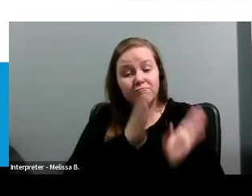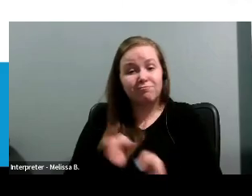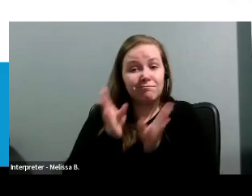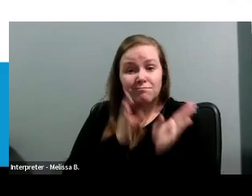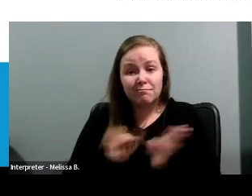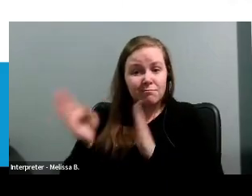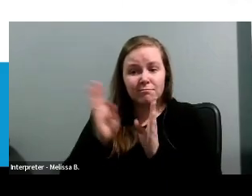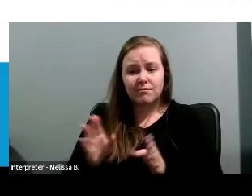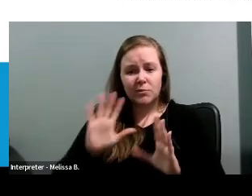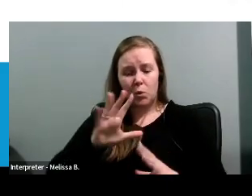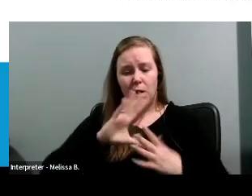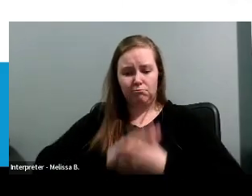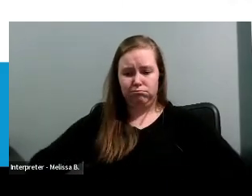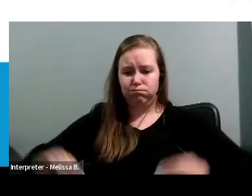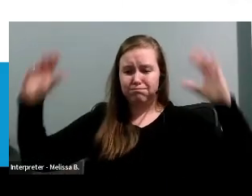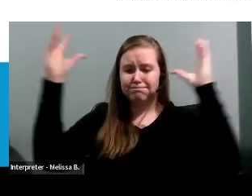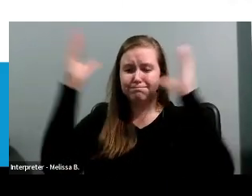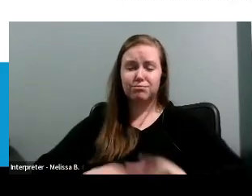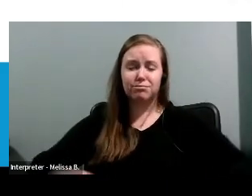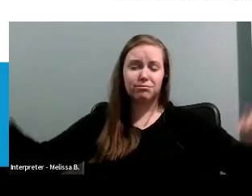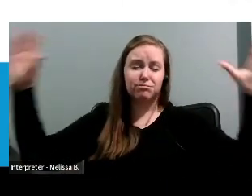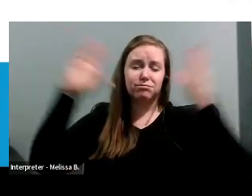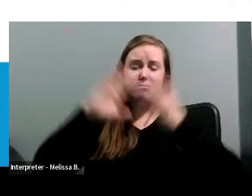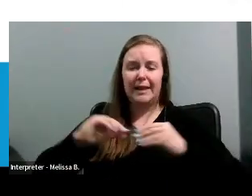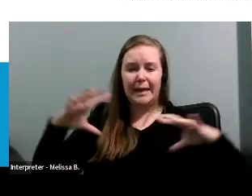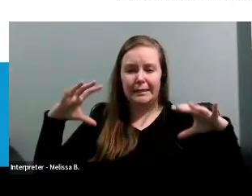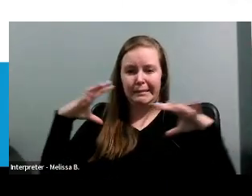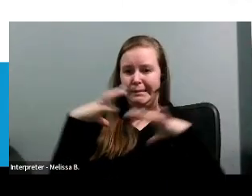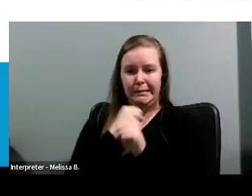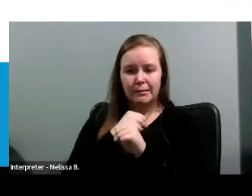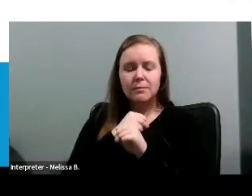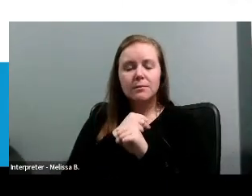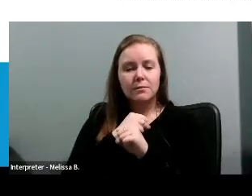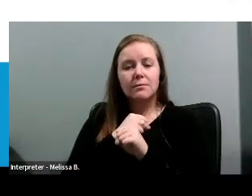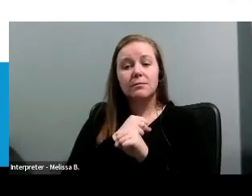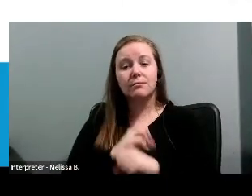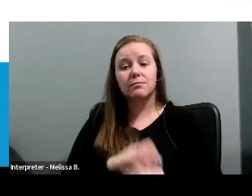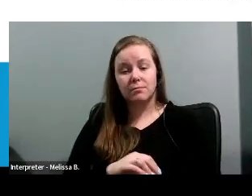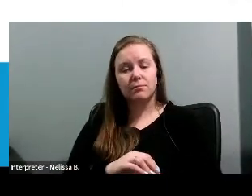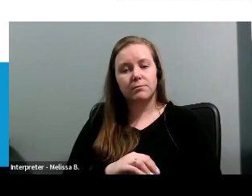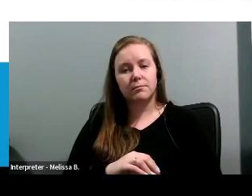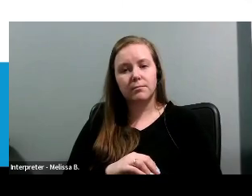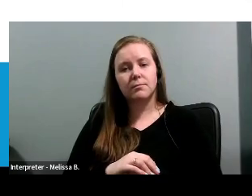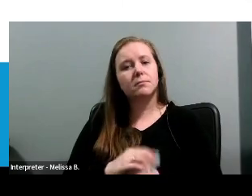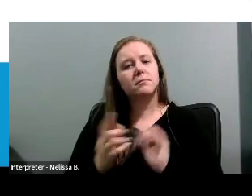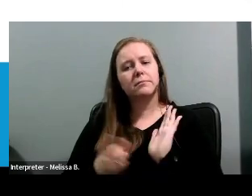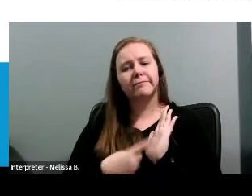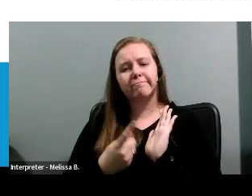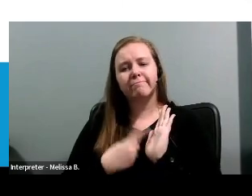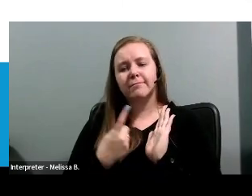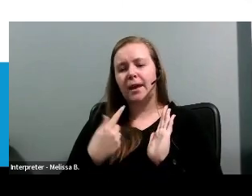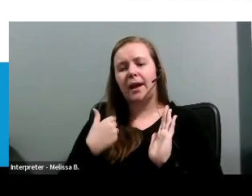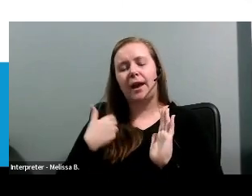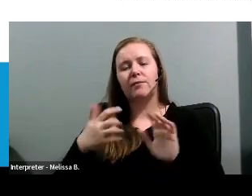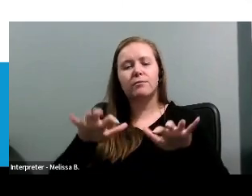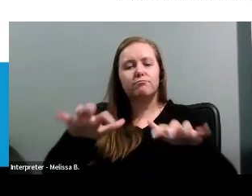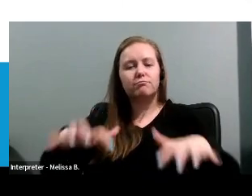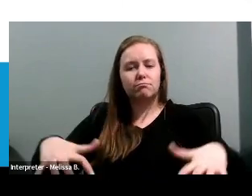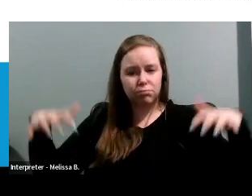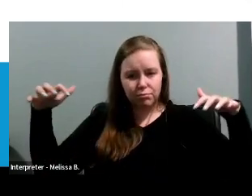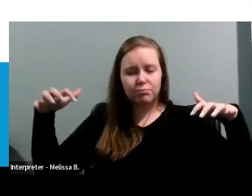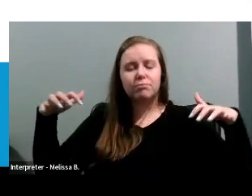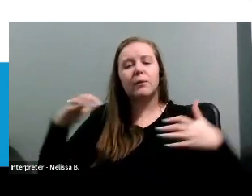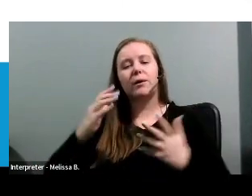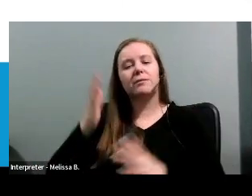Shannon Spencer (she/her): For that. And sometimes you will be sitting down there. They usually release a speakers list, so you can see where your name is on the list.